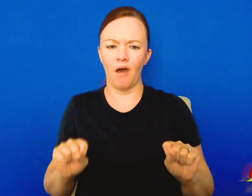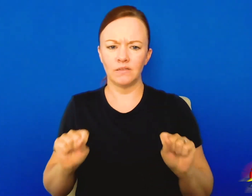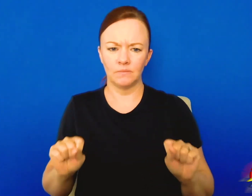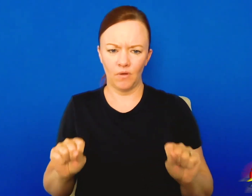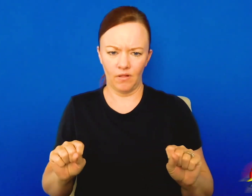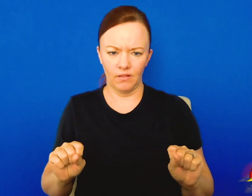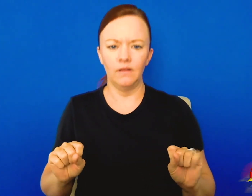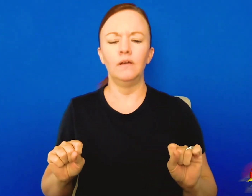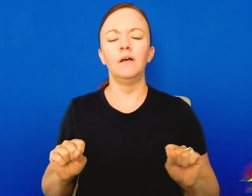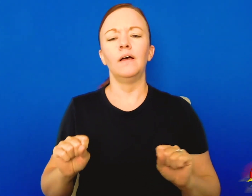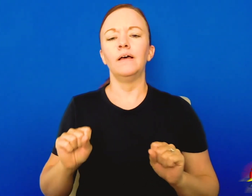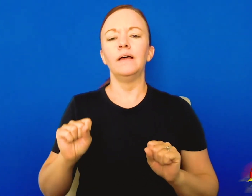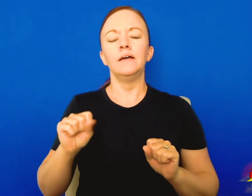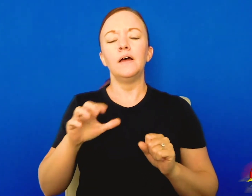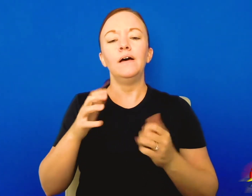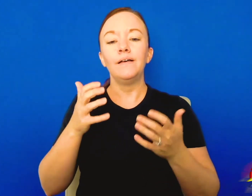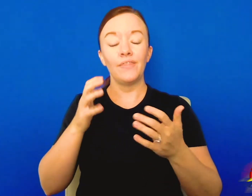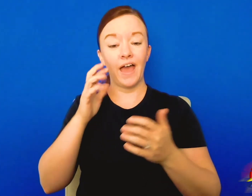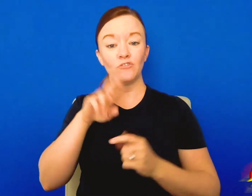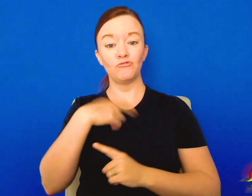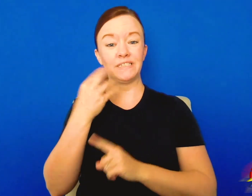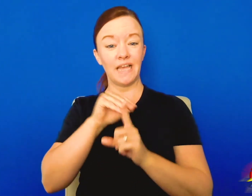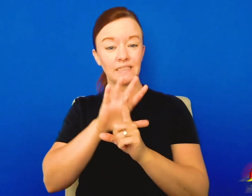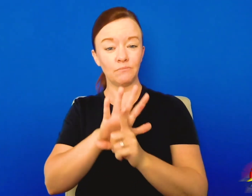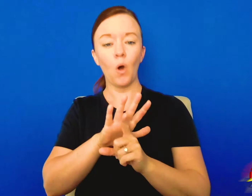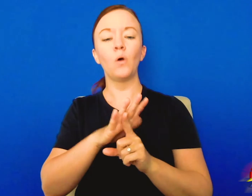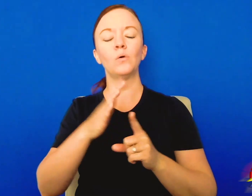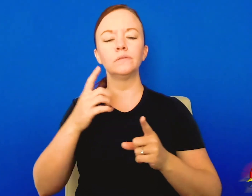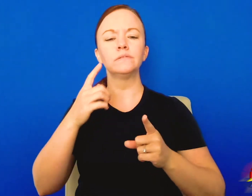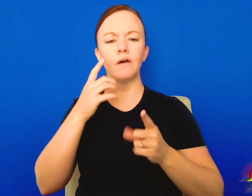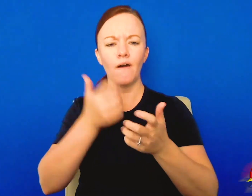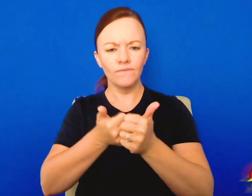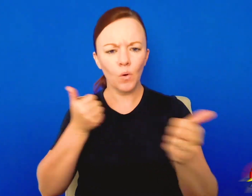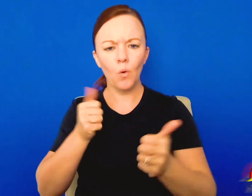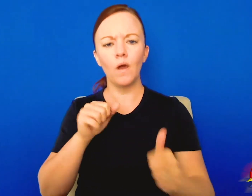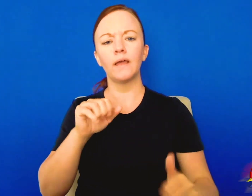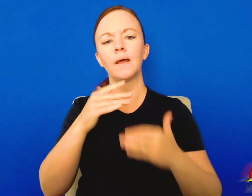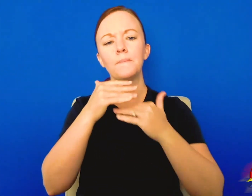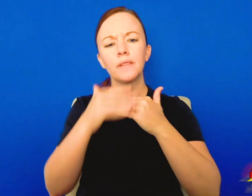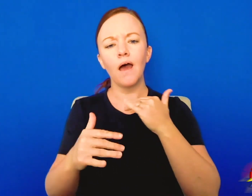BLOODBORNE PATHOGENS AND OTHER POTENTIALLY INFECTIOUS DISEASES.